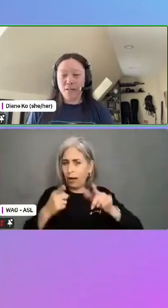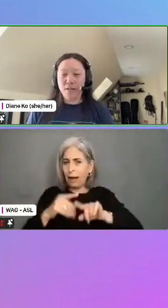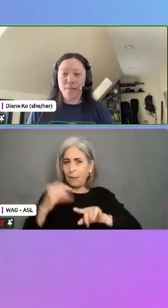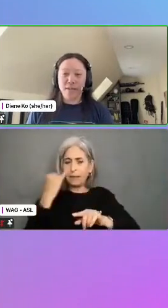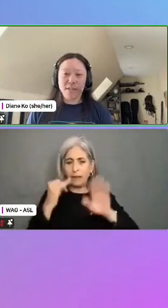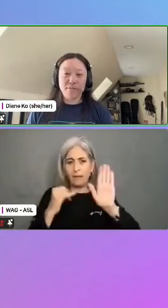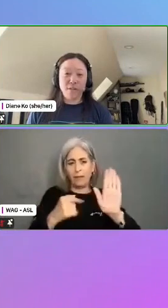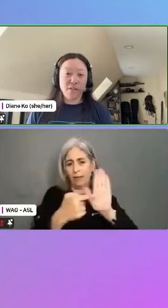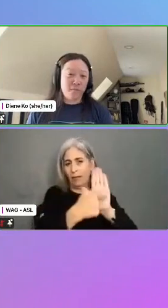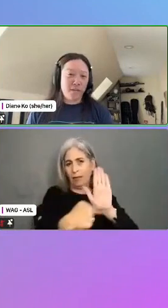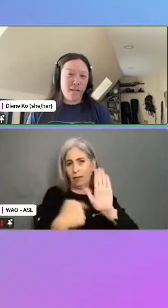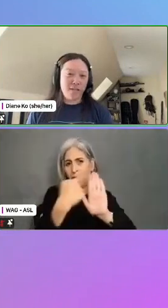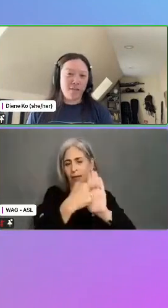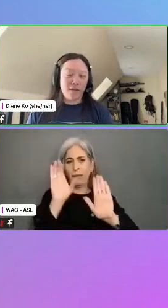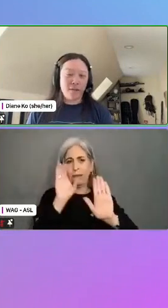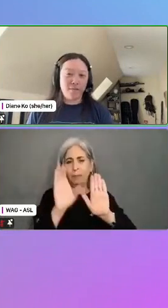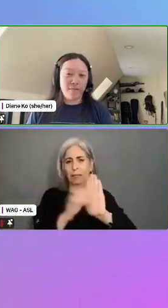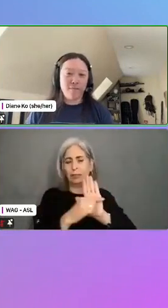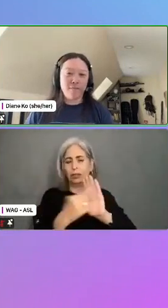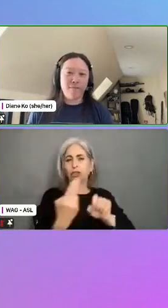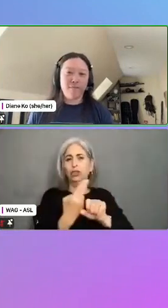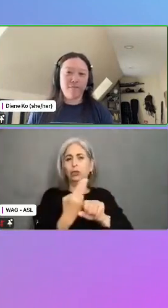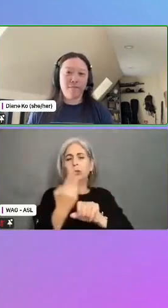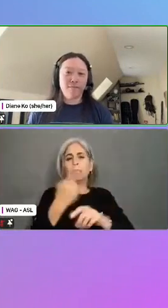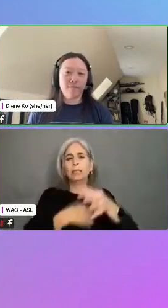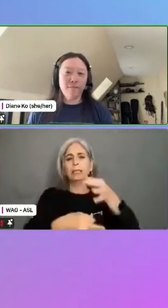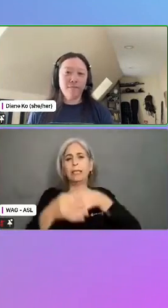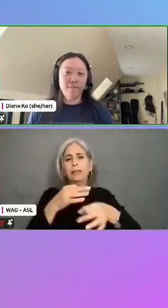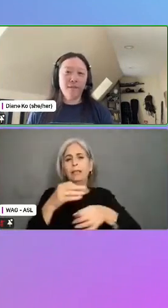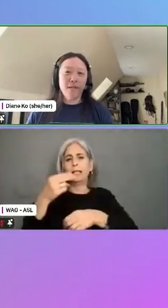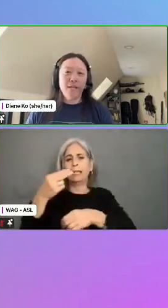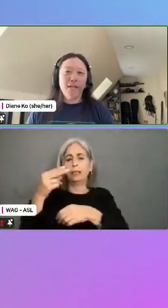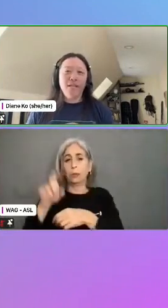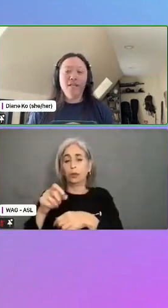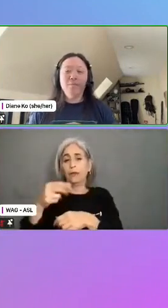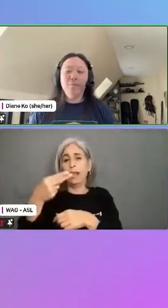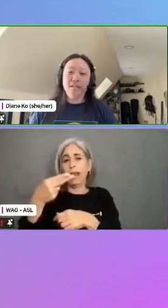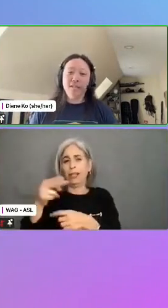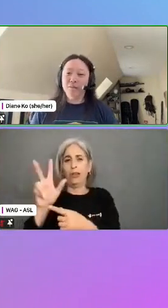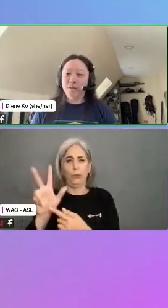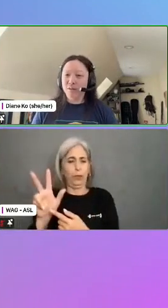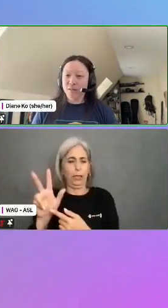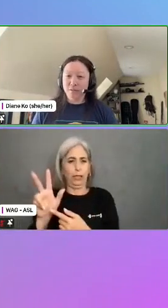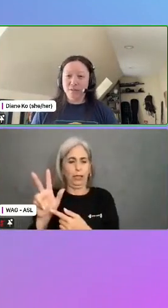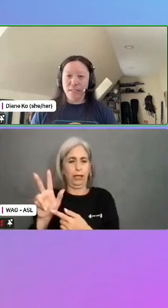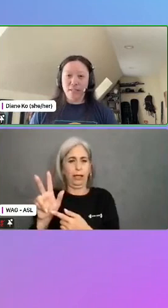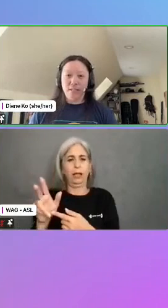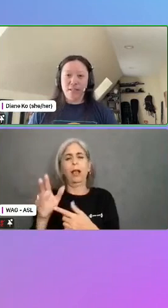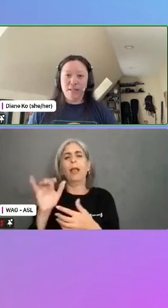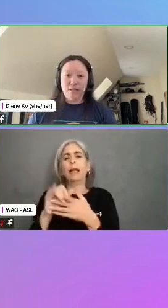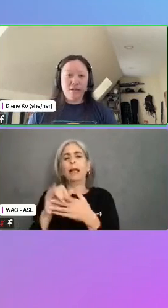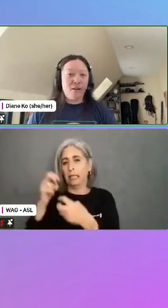being set and used we can generate these IDS based off a simple pass in value. So we